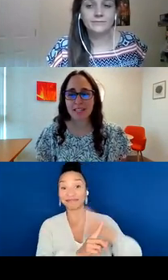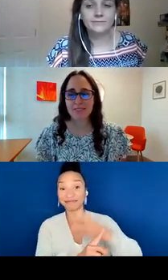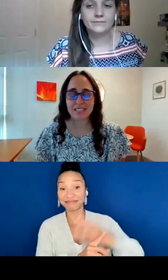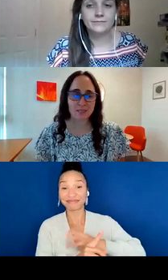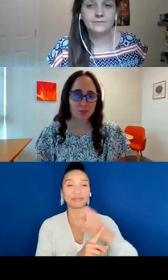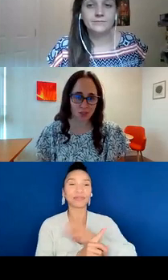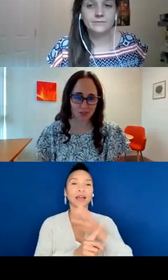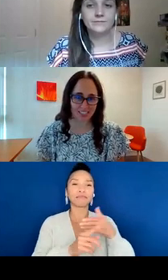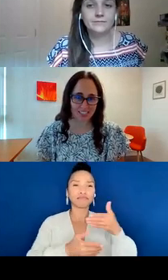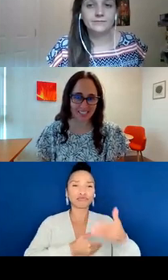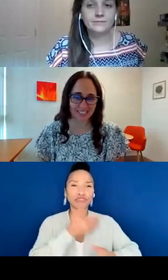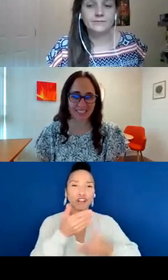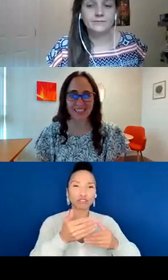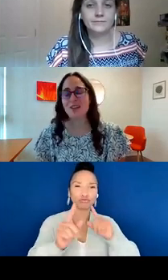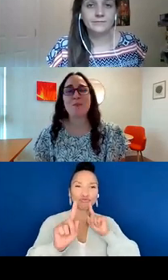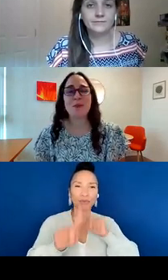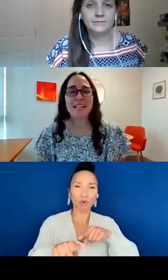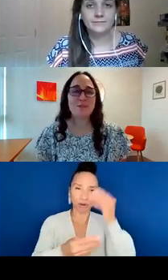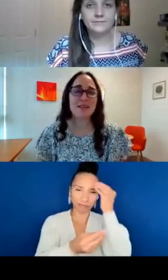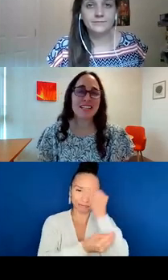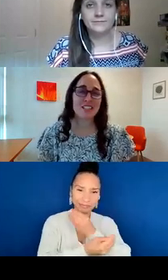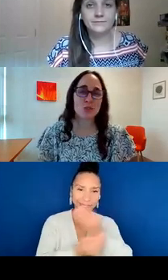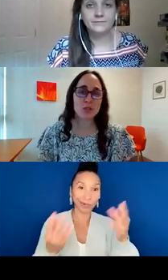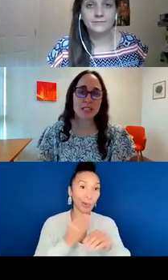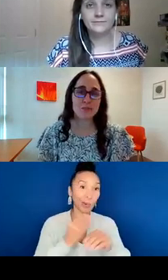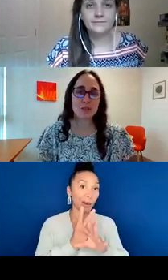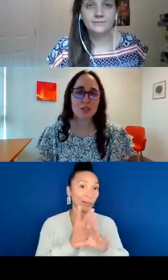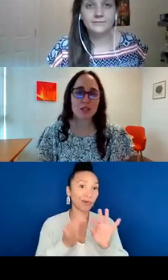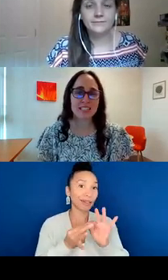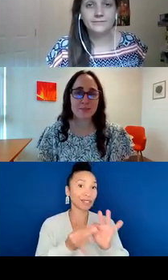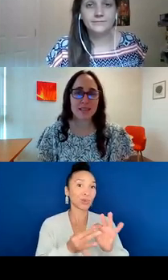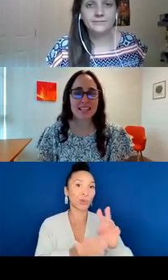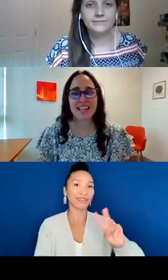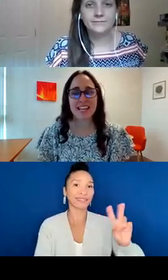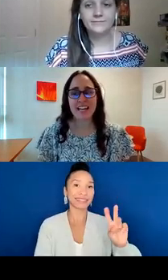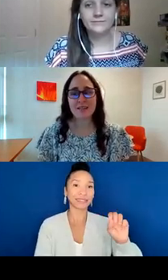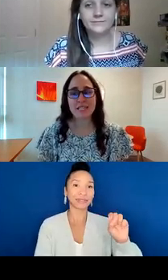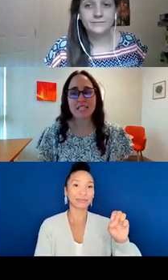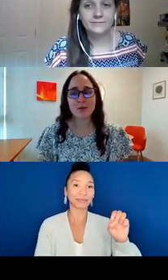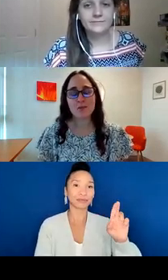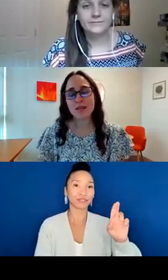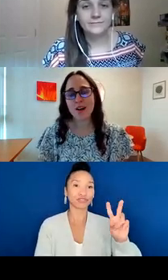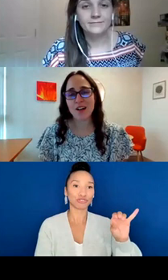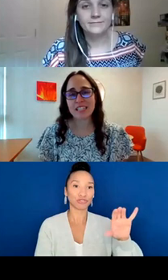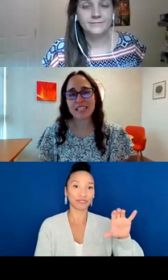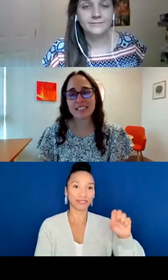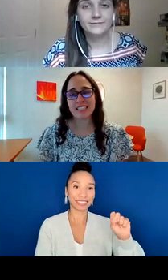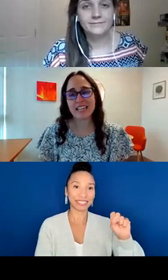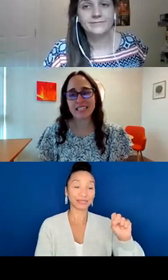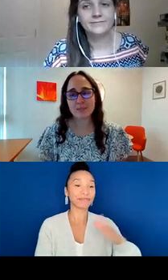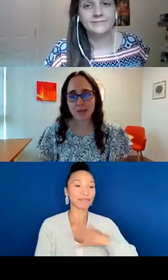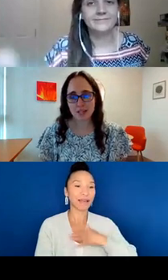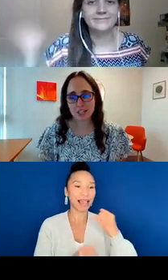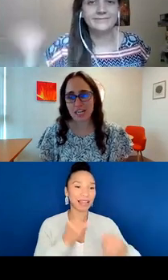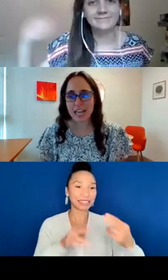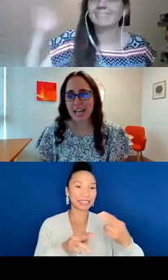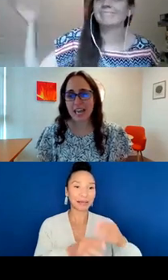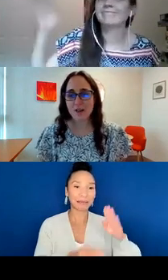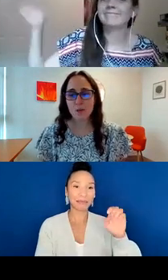Reporting Victim Services. My name is Julia Bergeron-Smith. And I am here with my colleague Casey Benner.